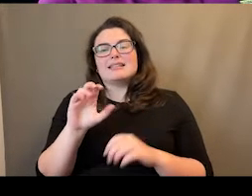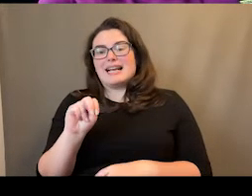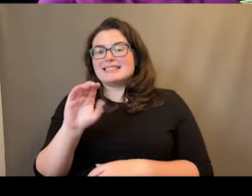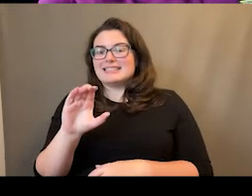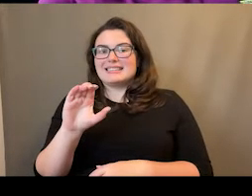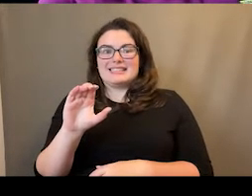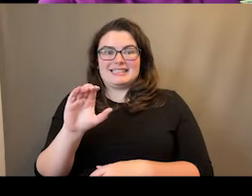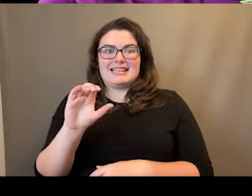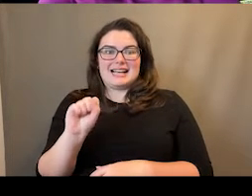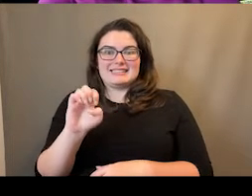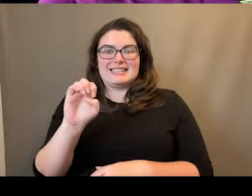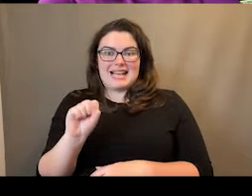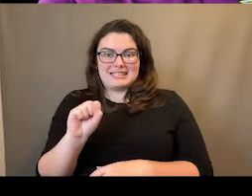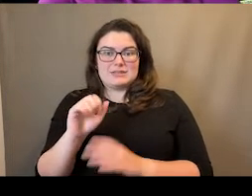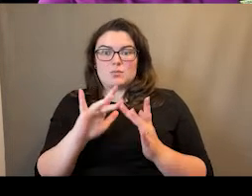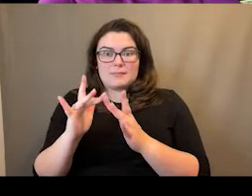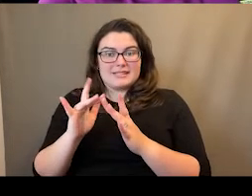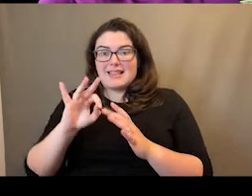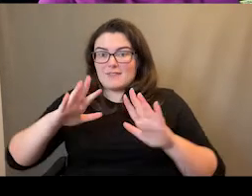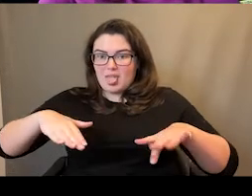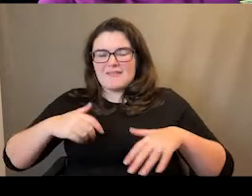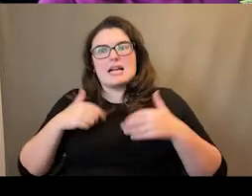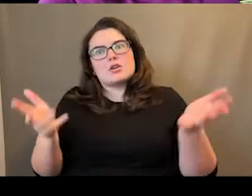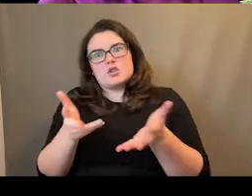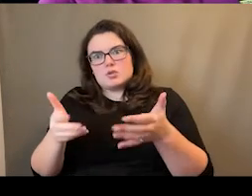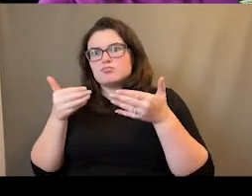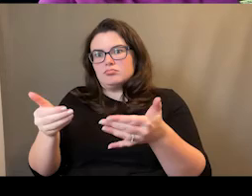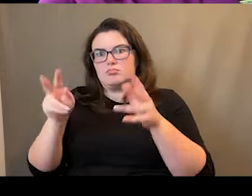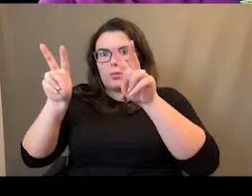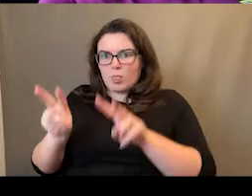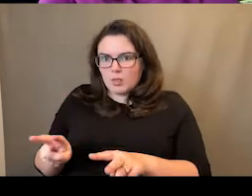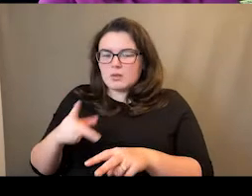It is full of data and resources and really great information about